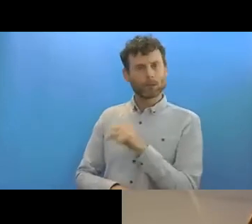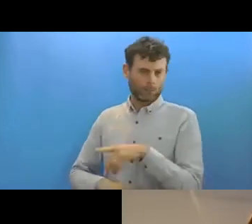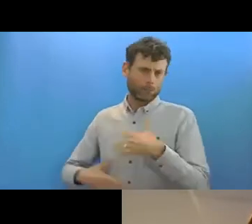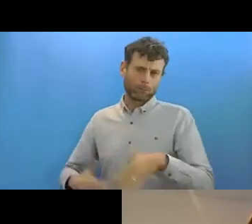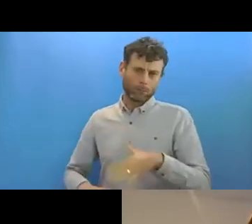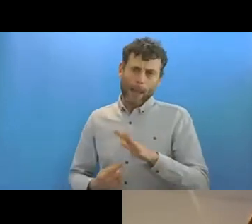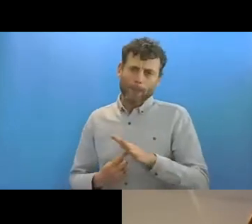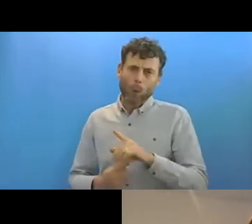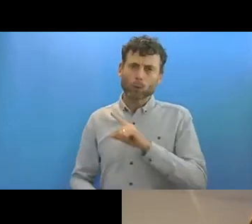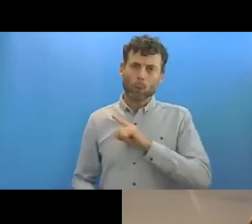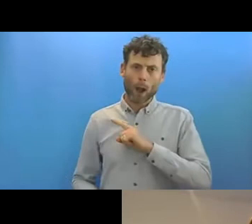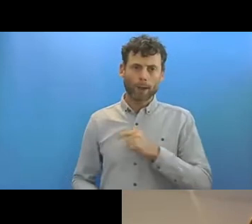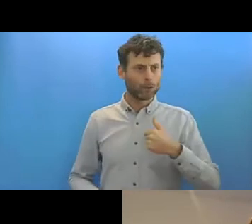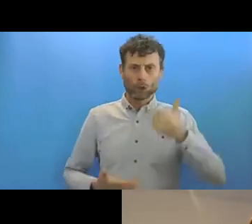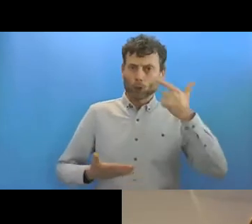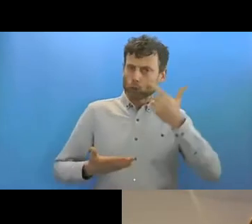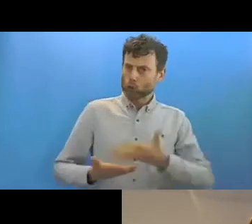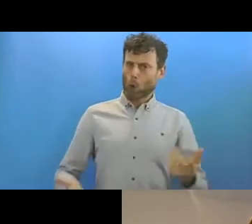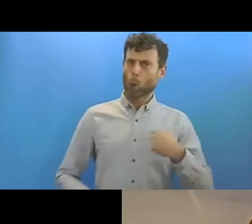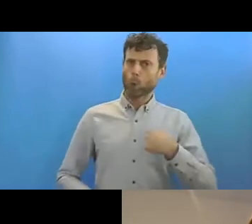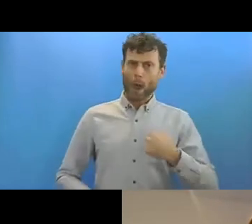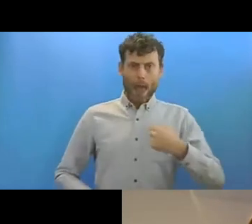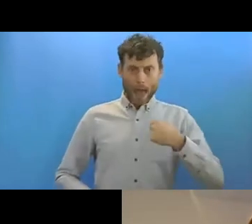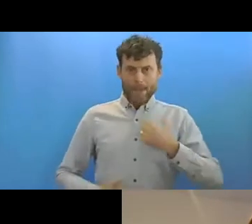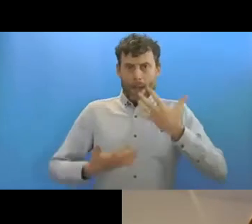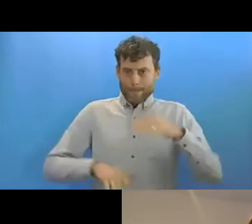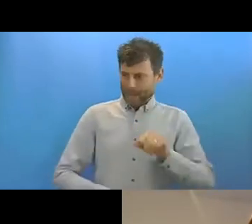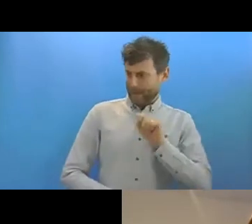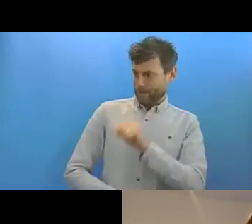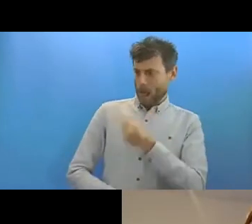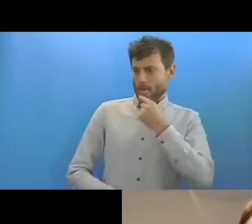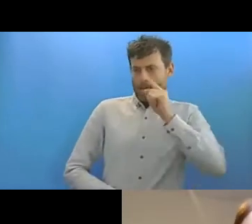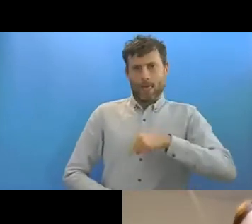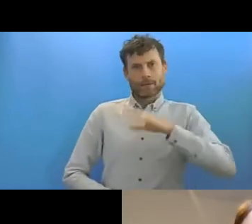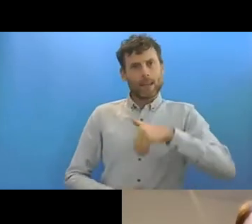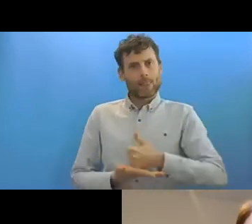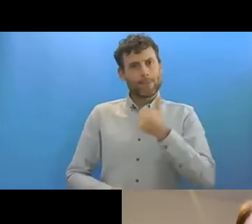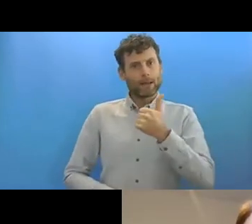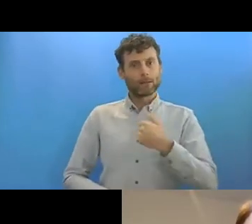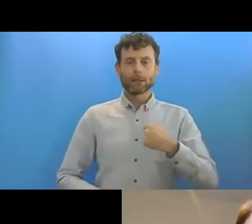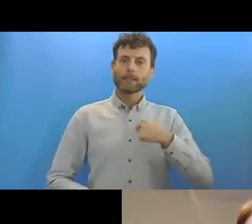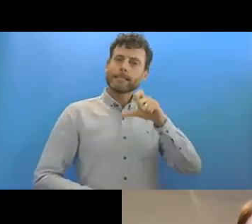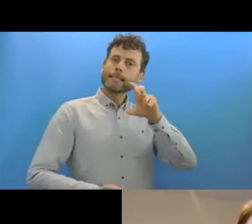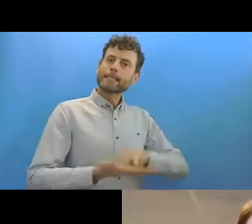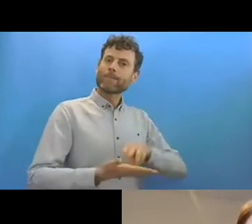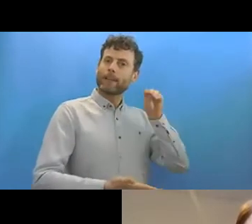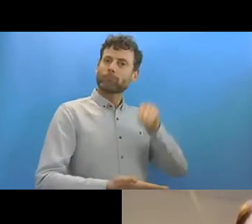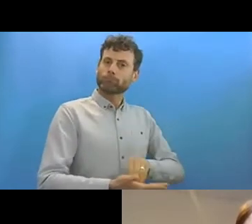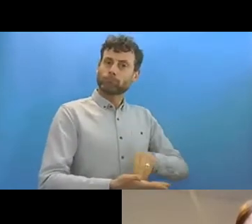But for the work which is platformed there it opens the possibilities for an artist, it means they can add that they have been on at the Southbank Centre to their CV.